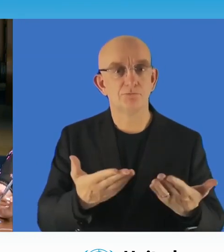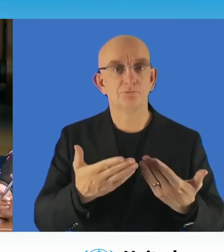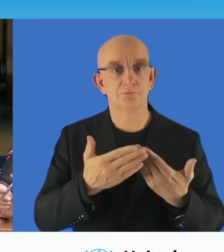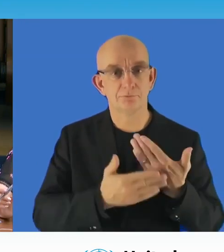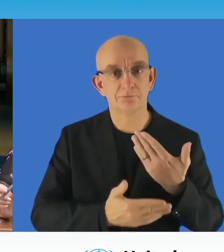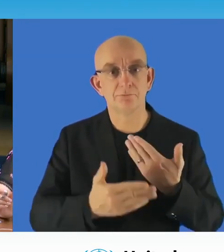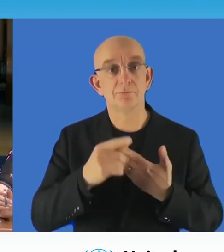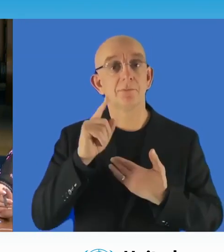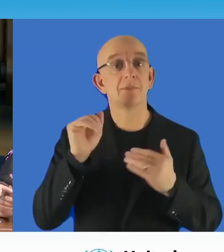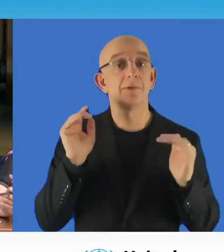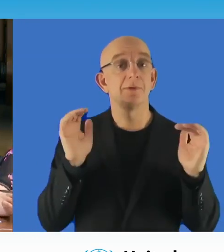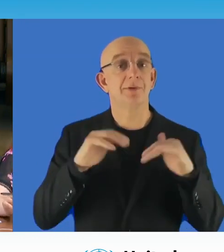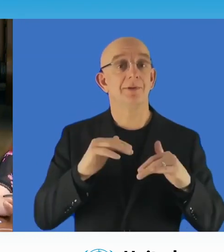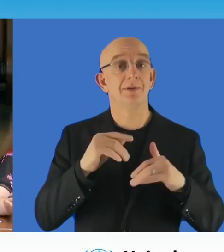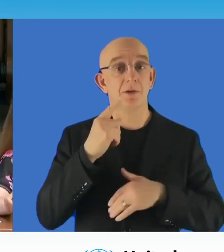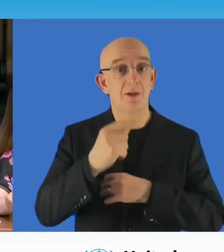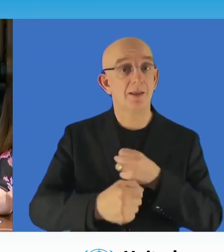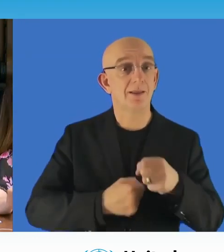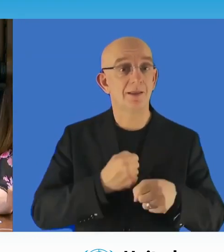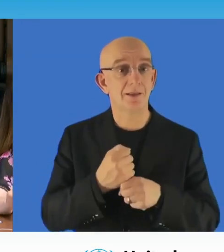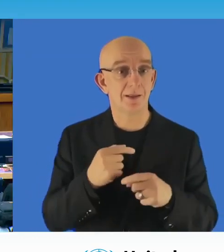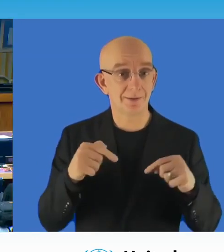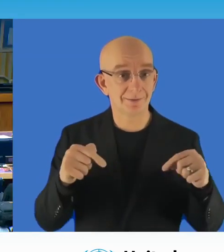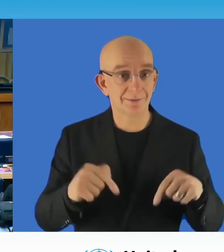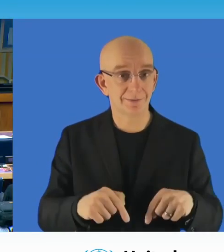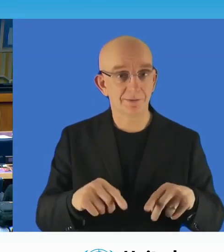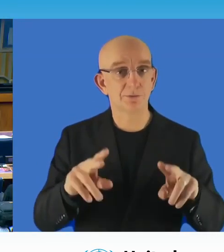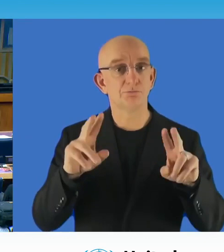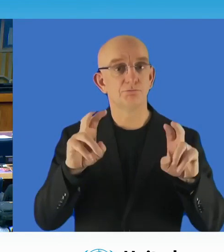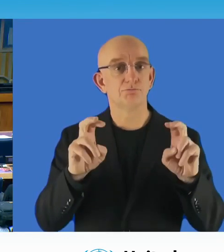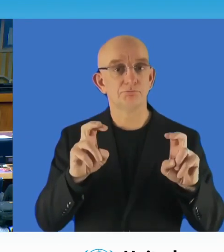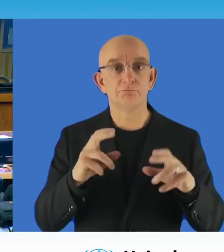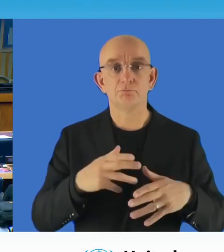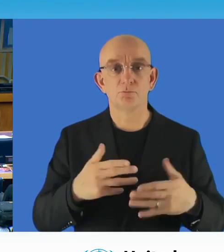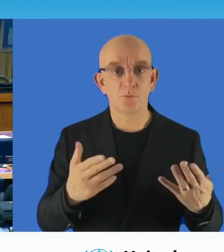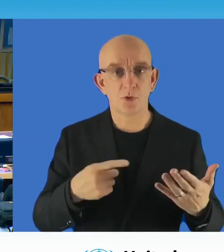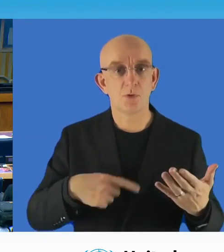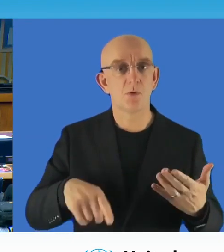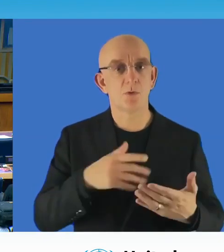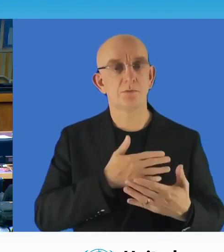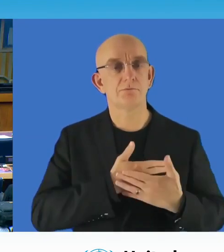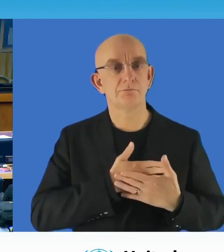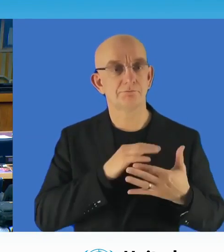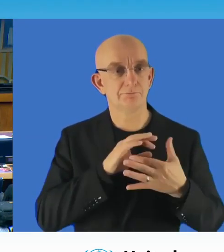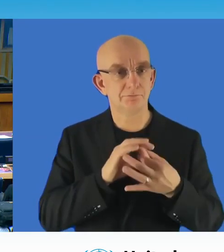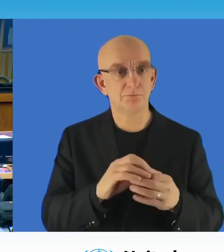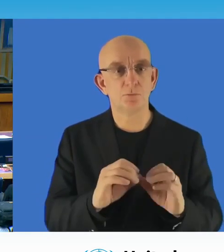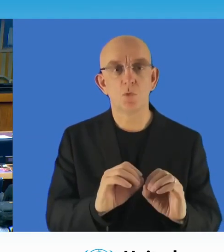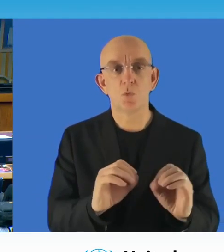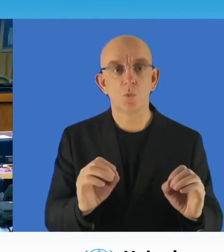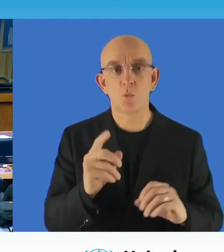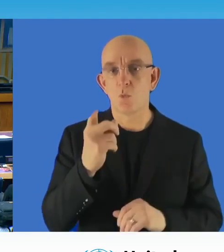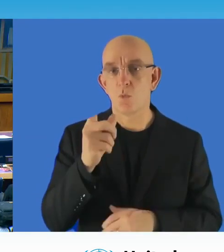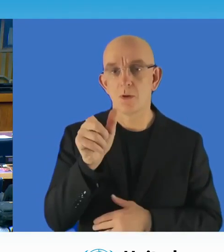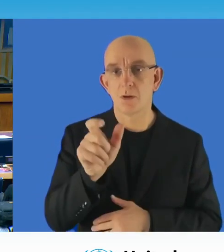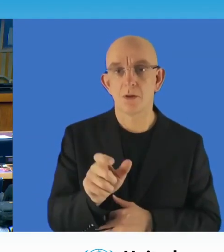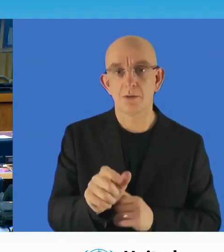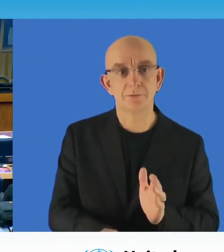opportunities for the persons with disabilities every day and at all levels I thank you thank you